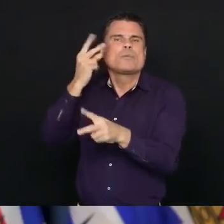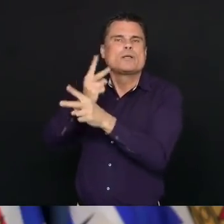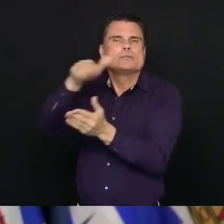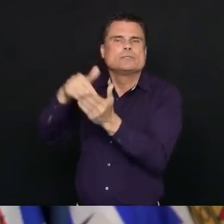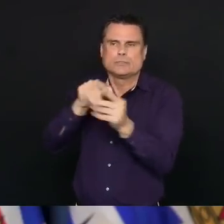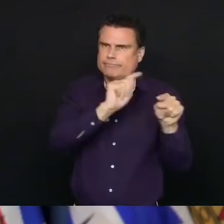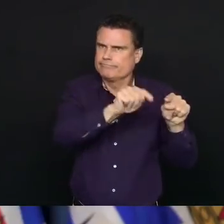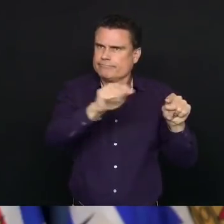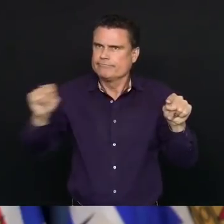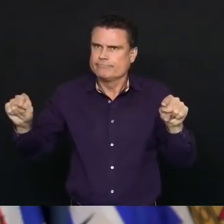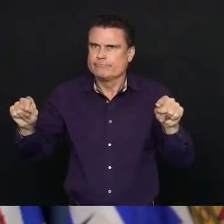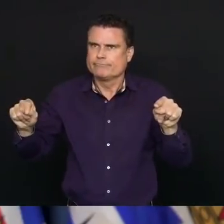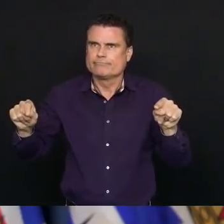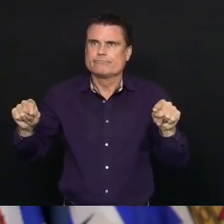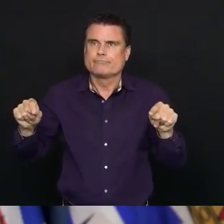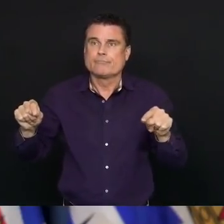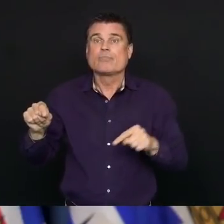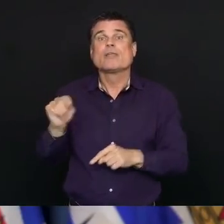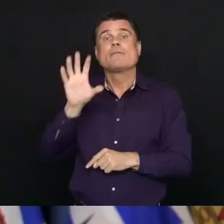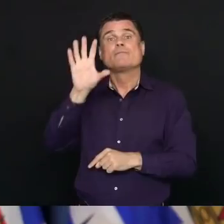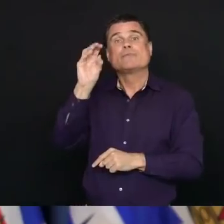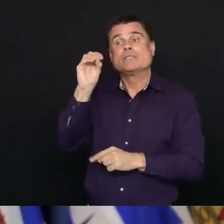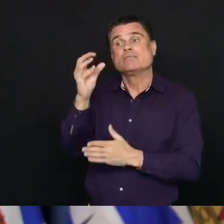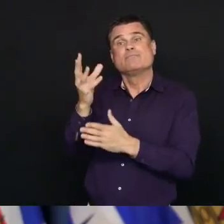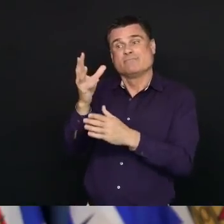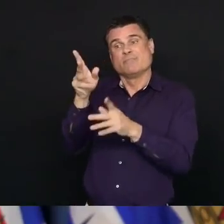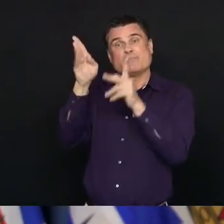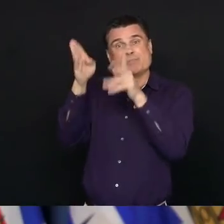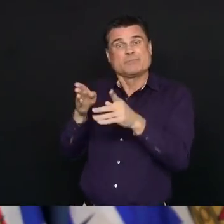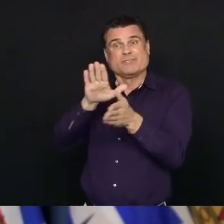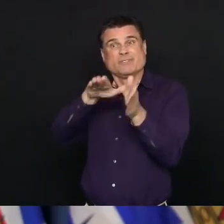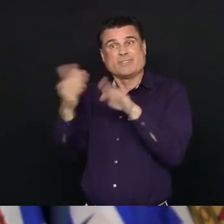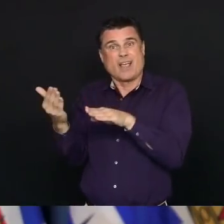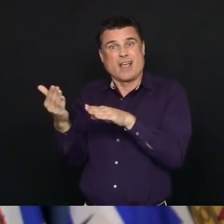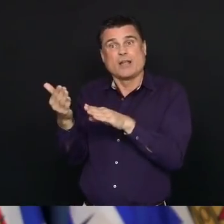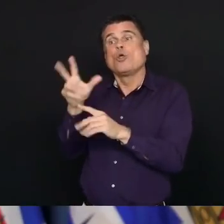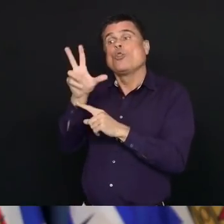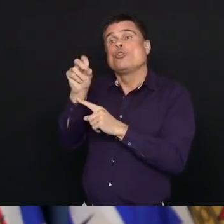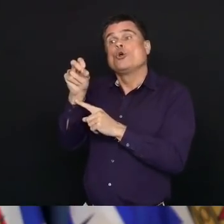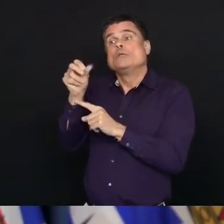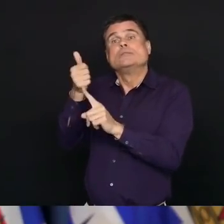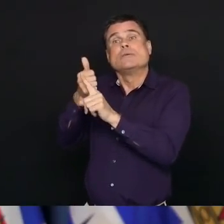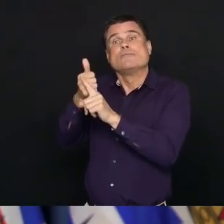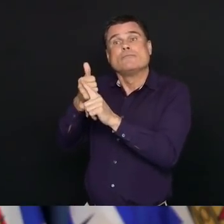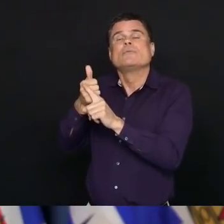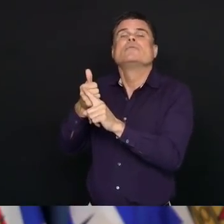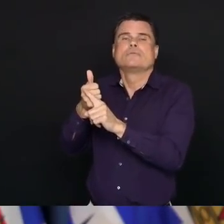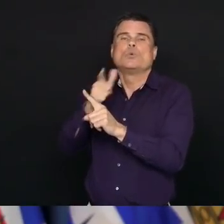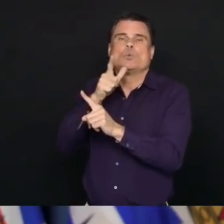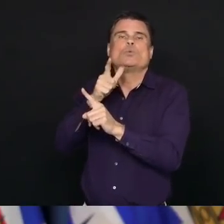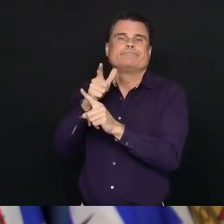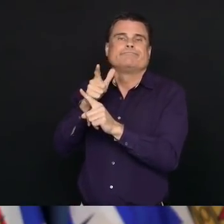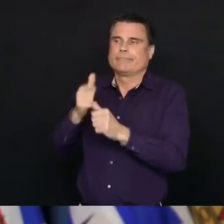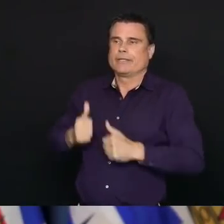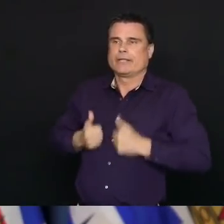of the number of cases and of course the majority of 30 of the 50 deaths in BC from COVID-19 have happened in long-term care.